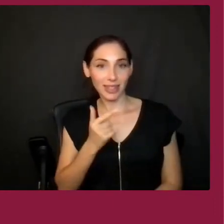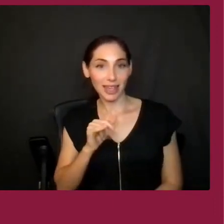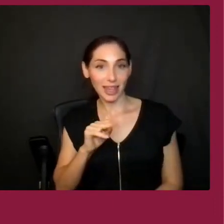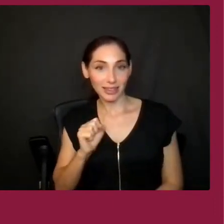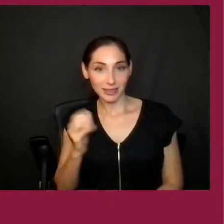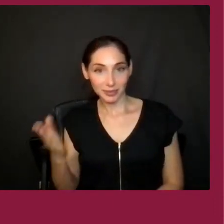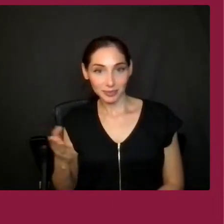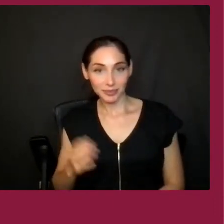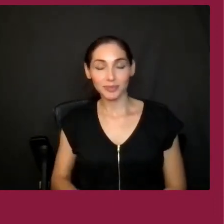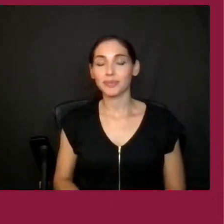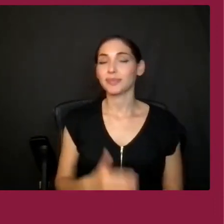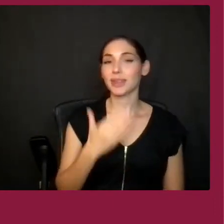Thank you, Madam President.